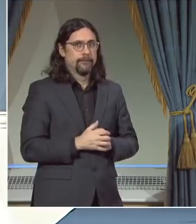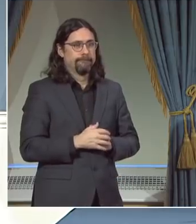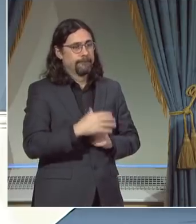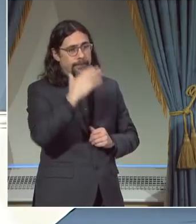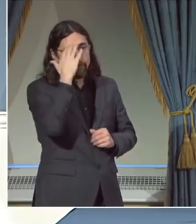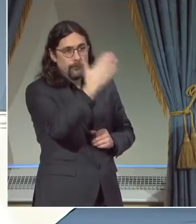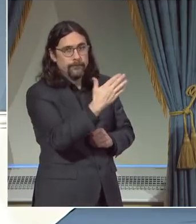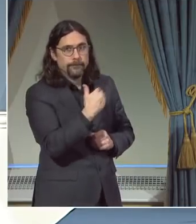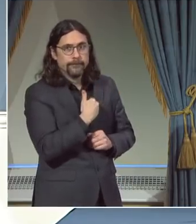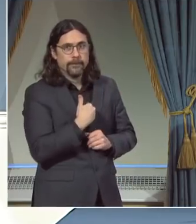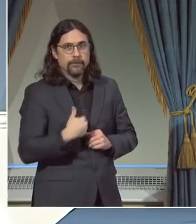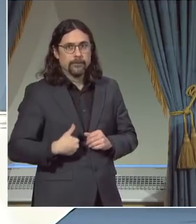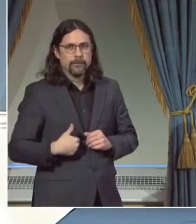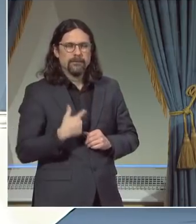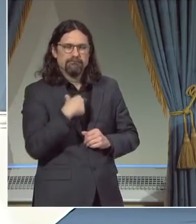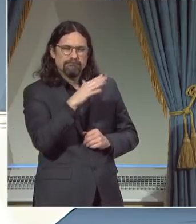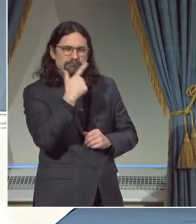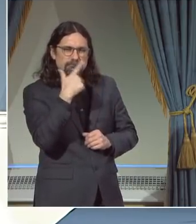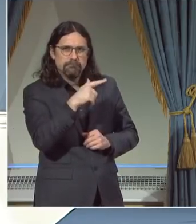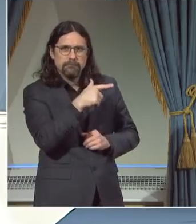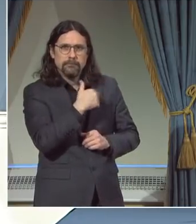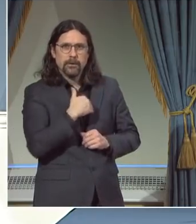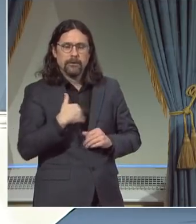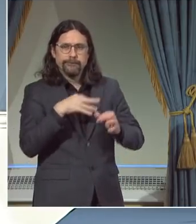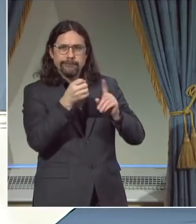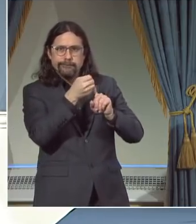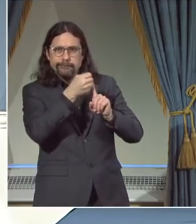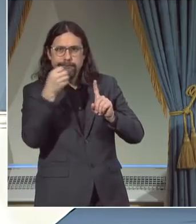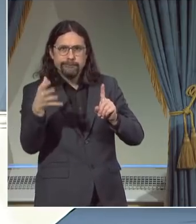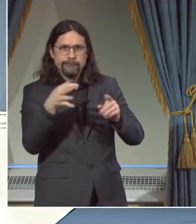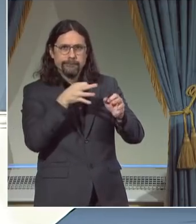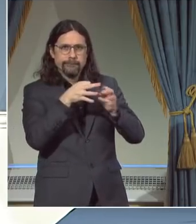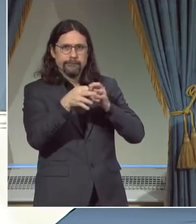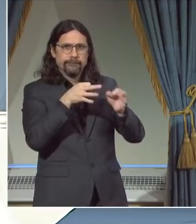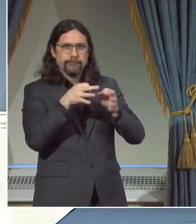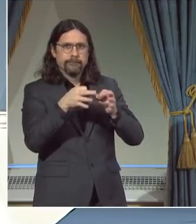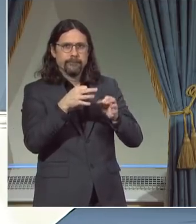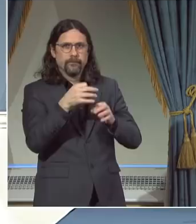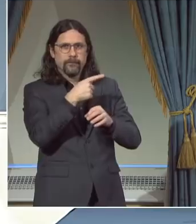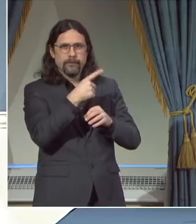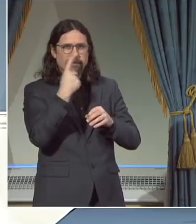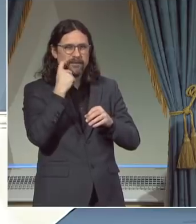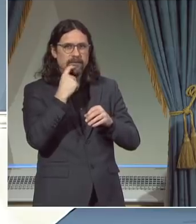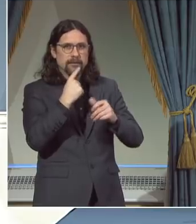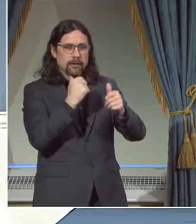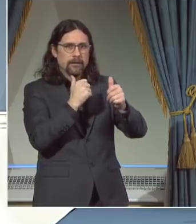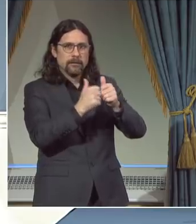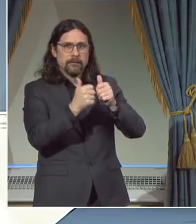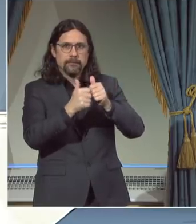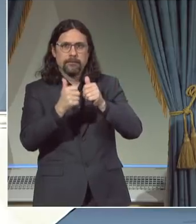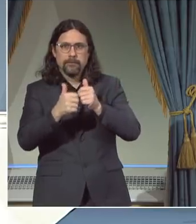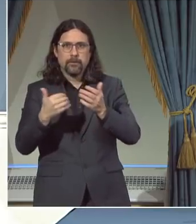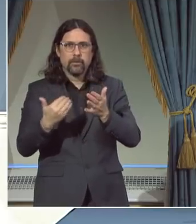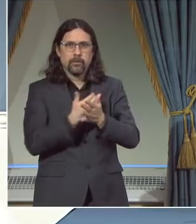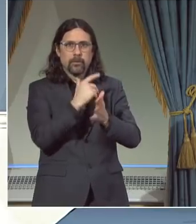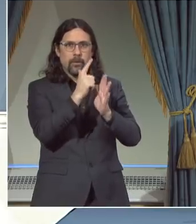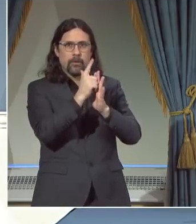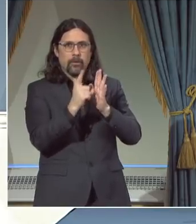CAN YOU ELABORATE